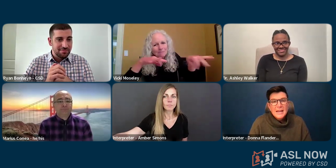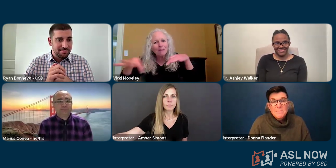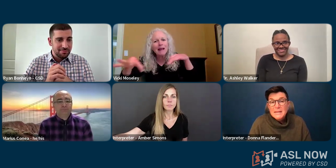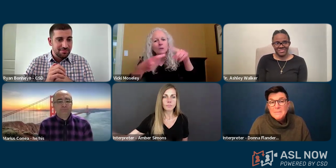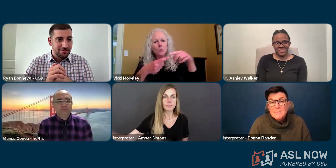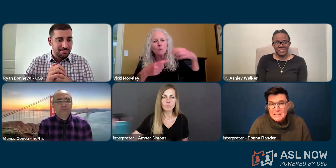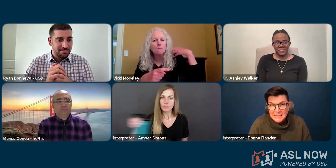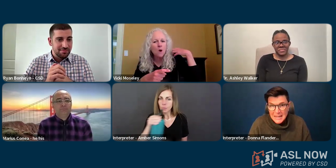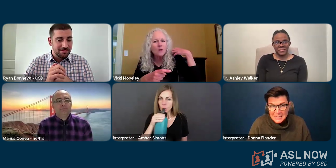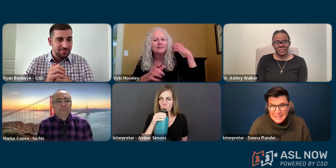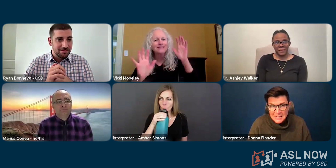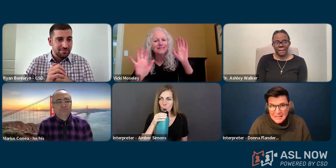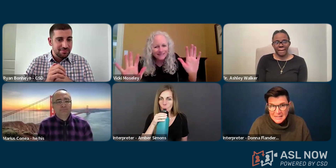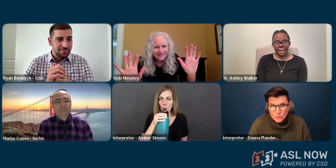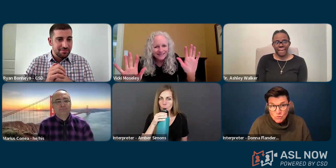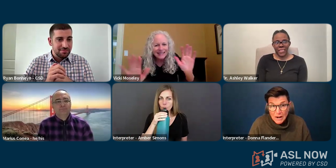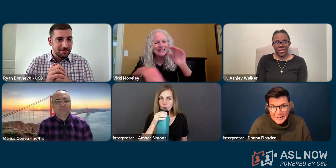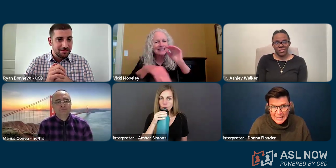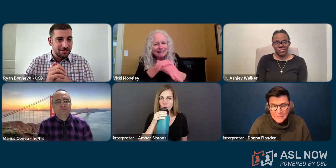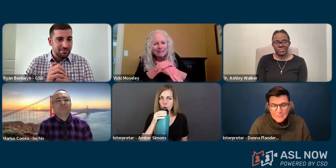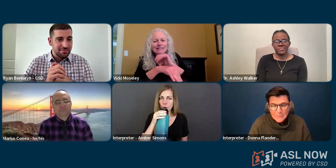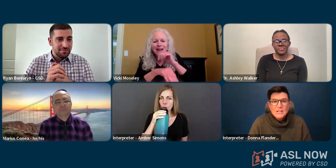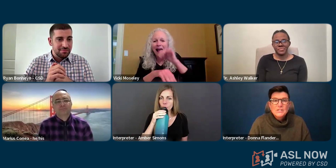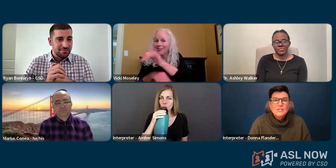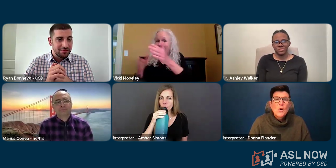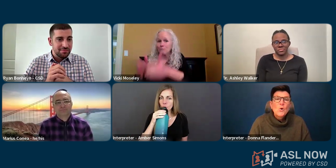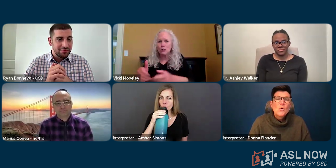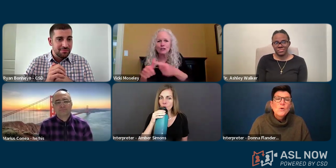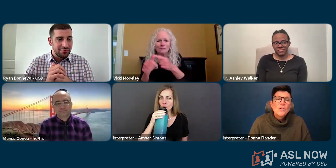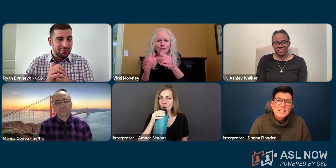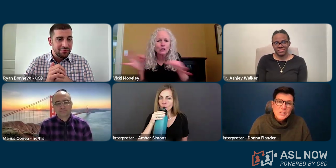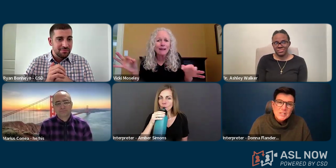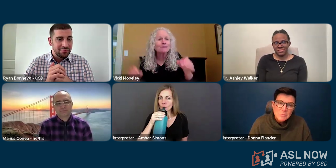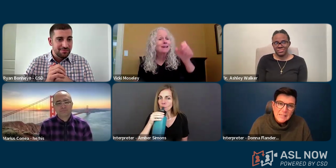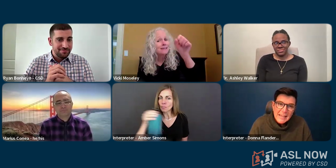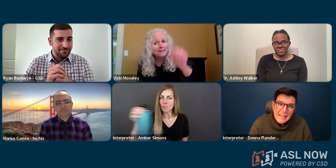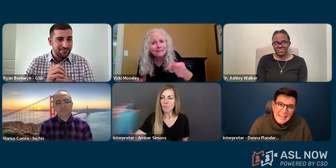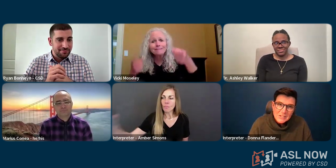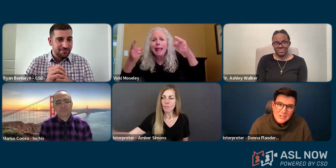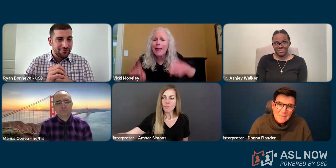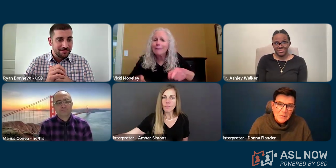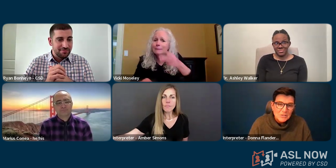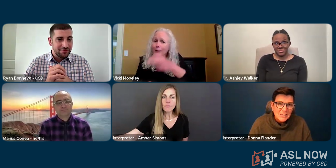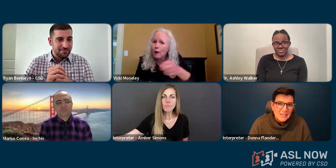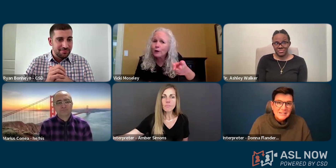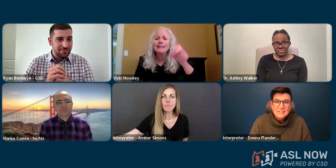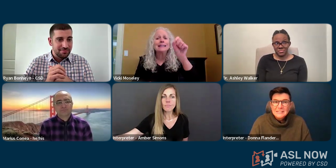and had many, many mistakes in English writing. So she had to explain to that person,